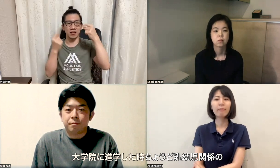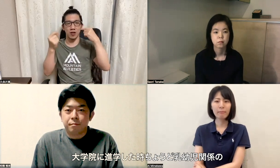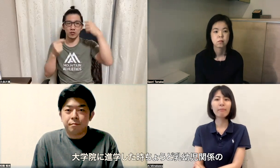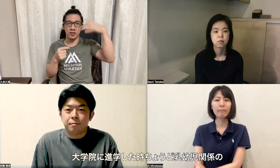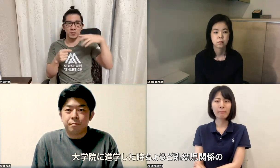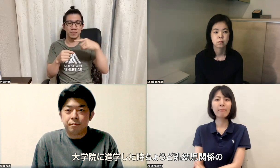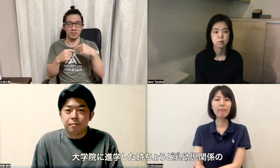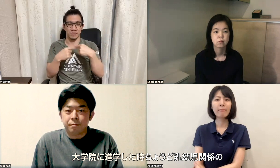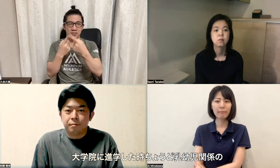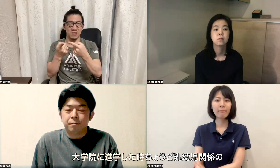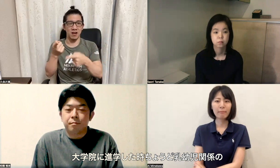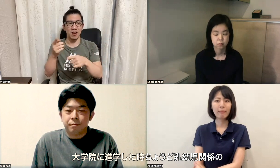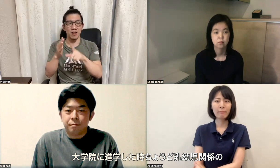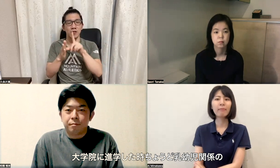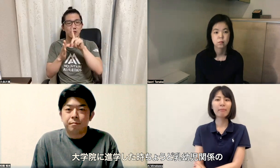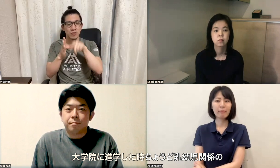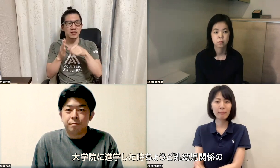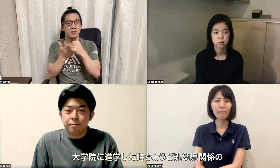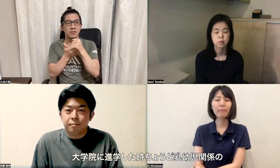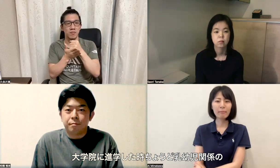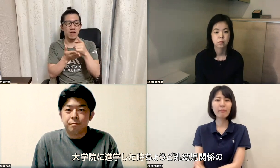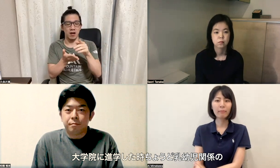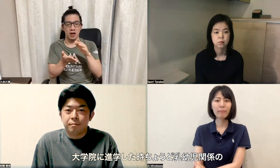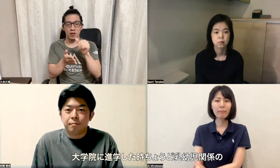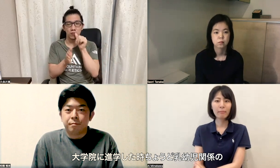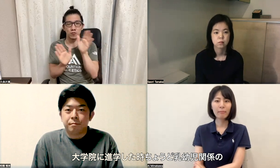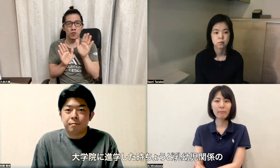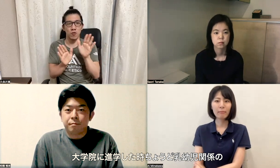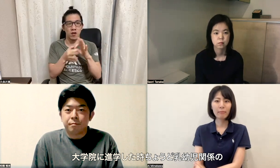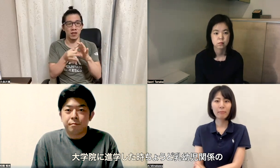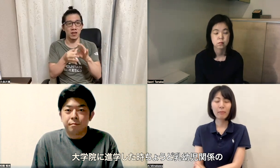When I entered grad school, I had a chance to go to a place